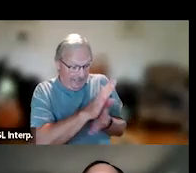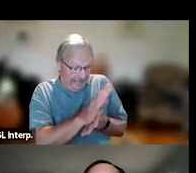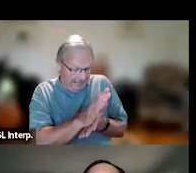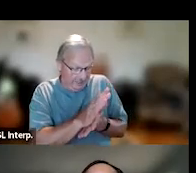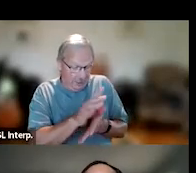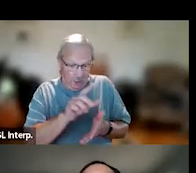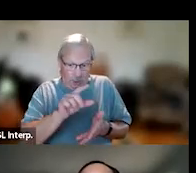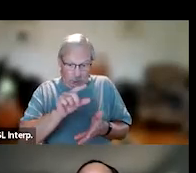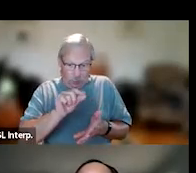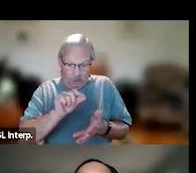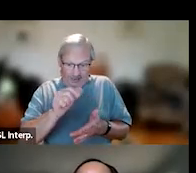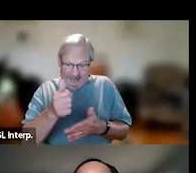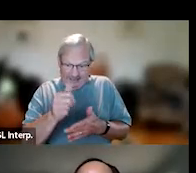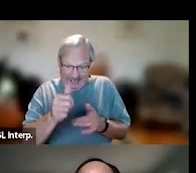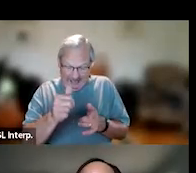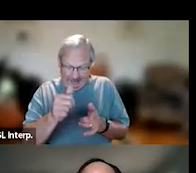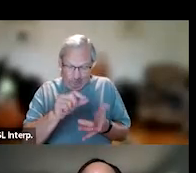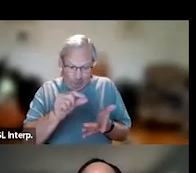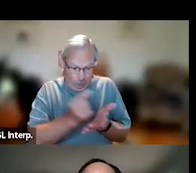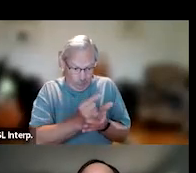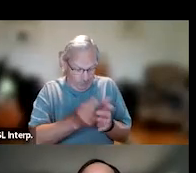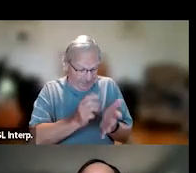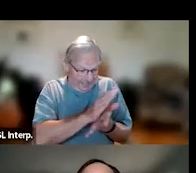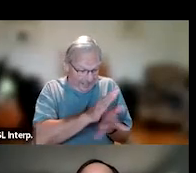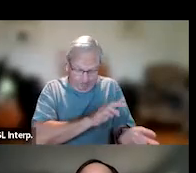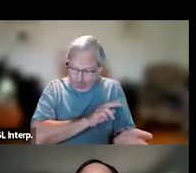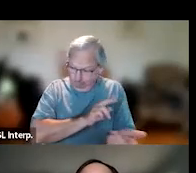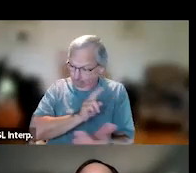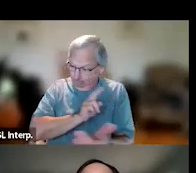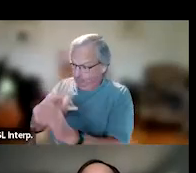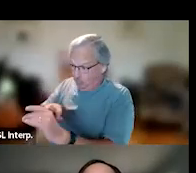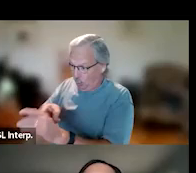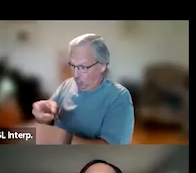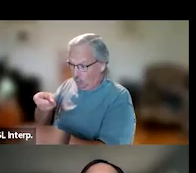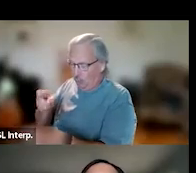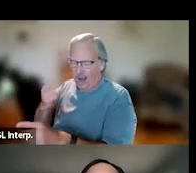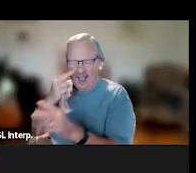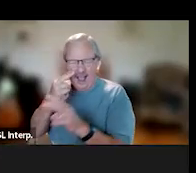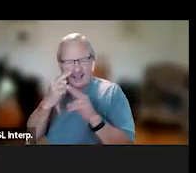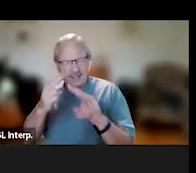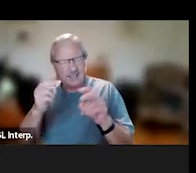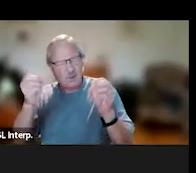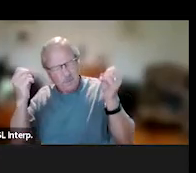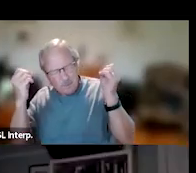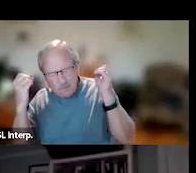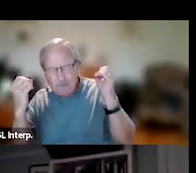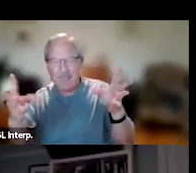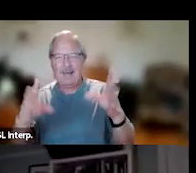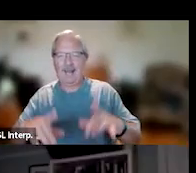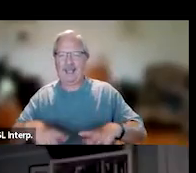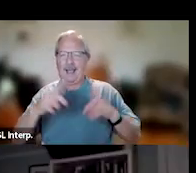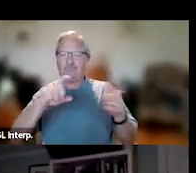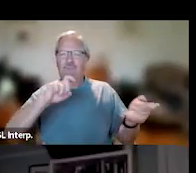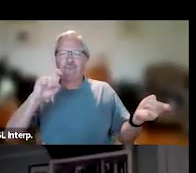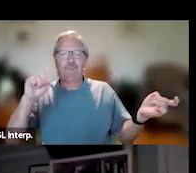And I have seen so many lives transformed through the work of SOAR.